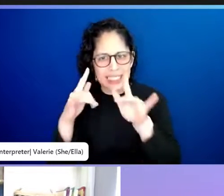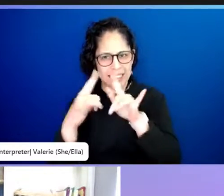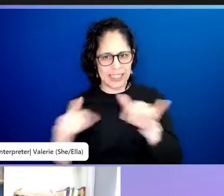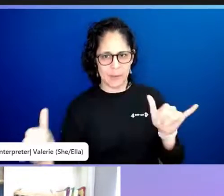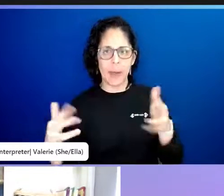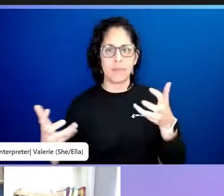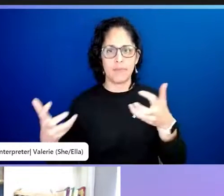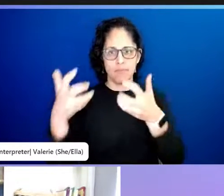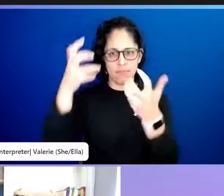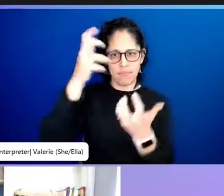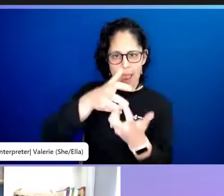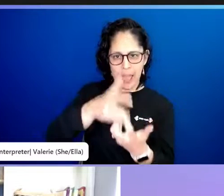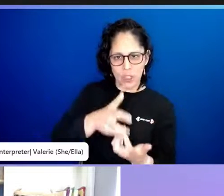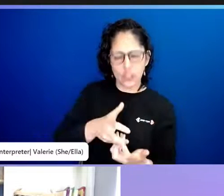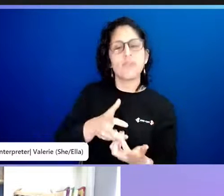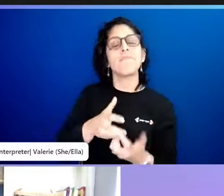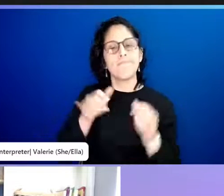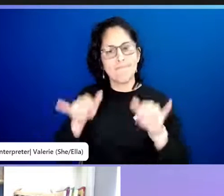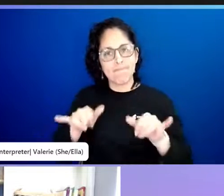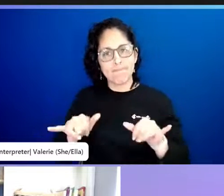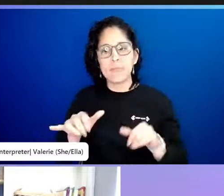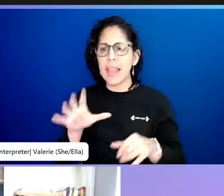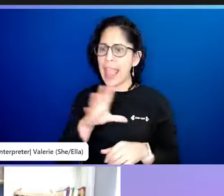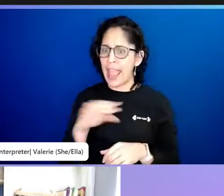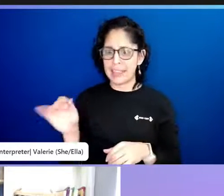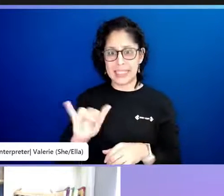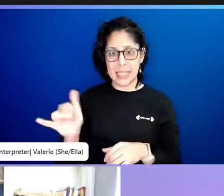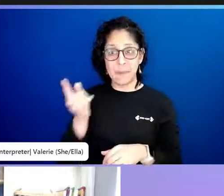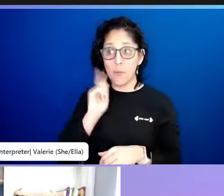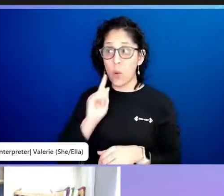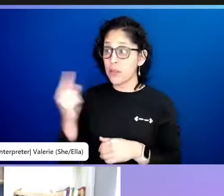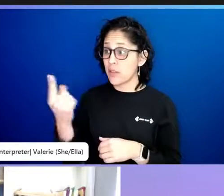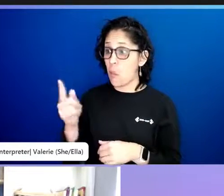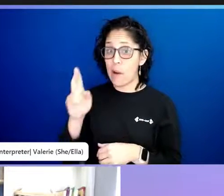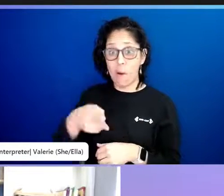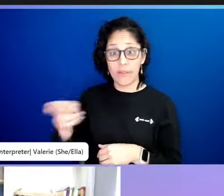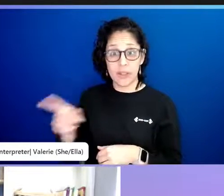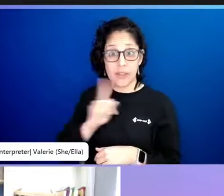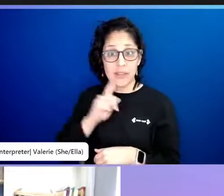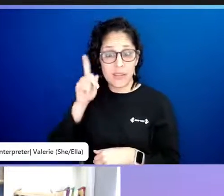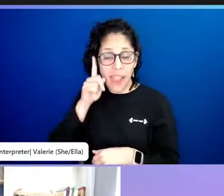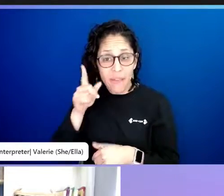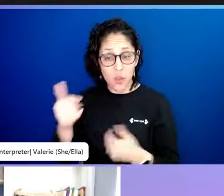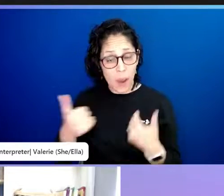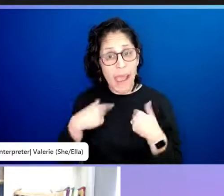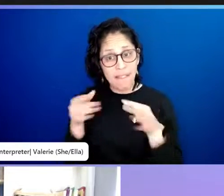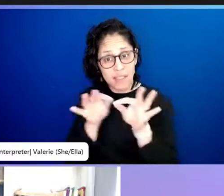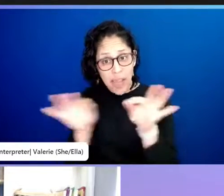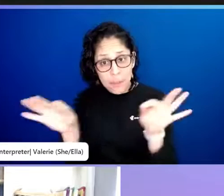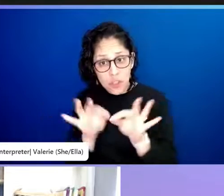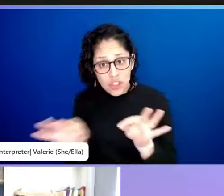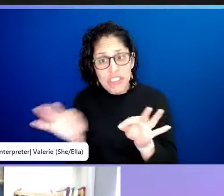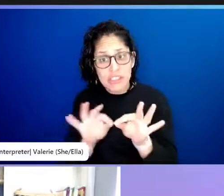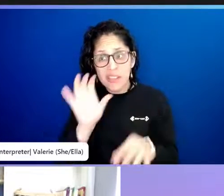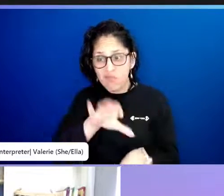for someone who is uh hard of hearing or deaf and so I think the same type of things will come up